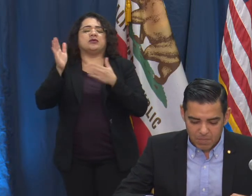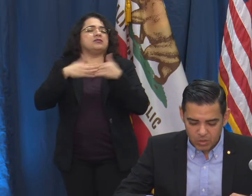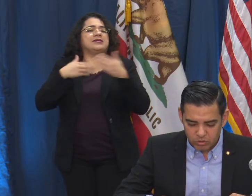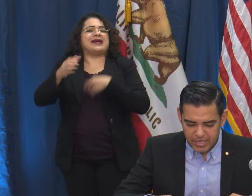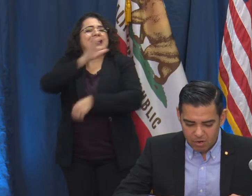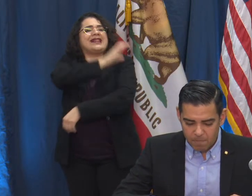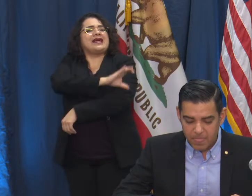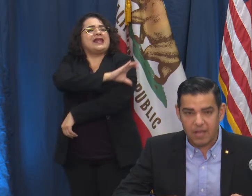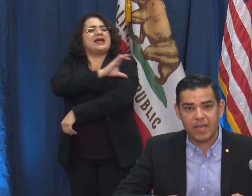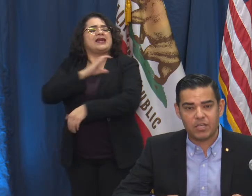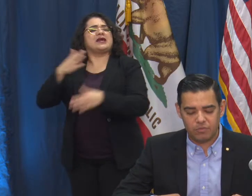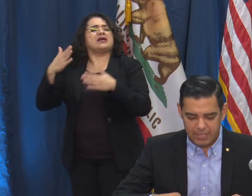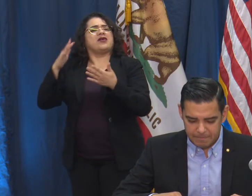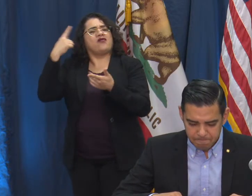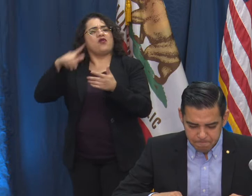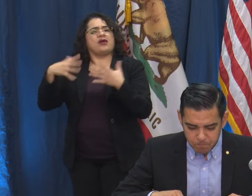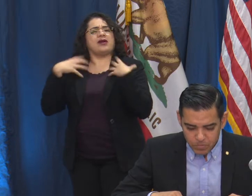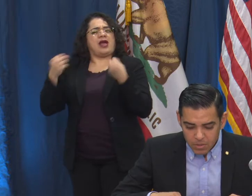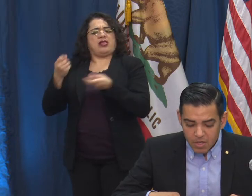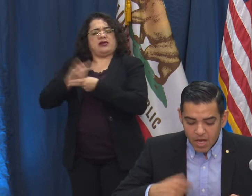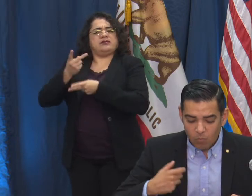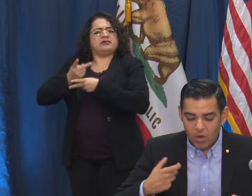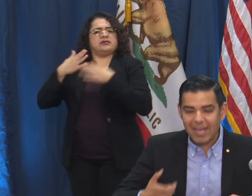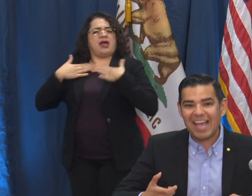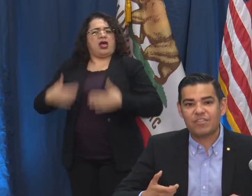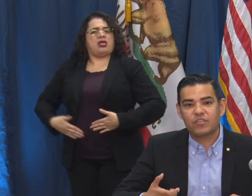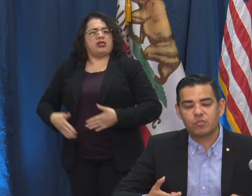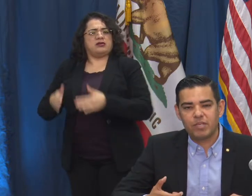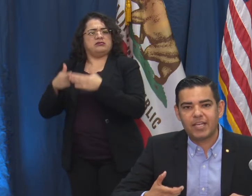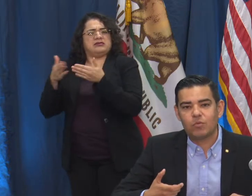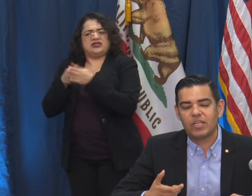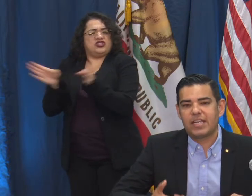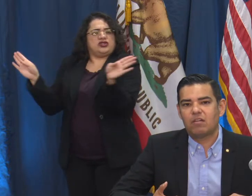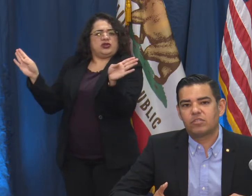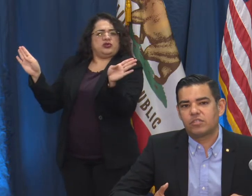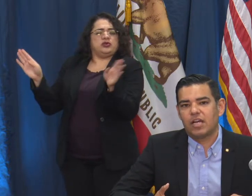the medical care that you need. I want to add that this weekend we announced a